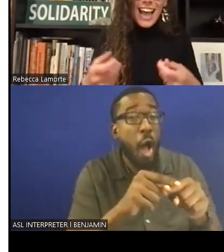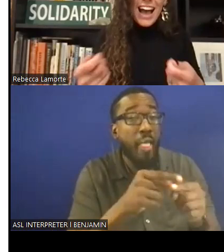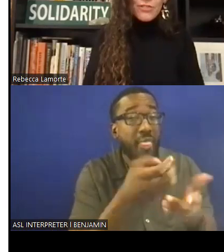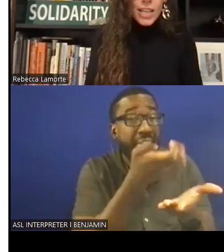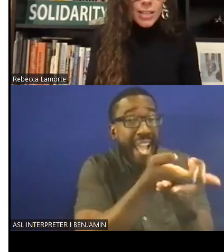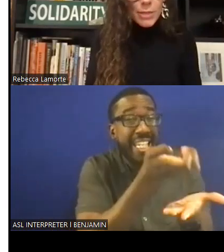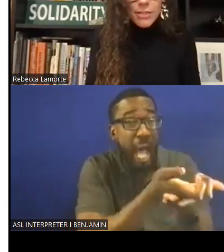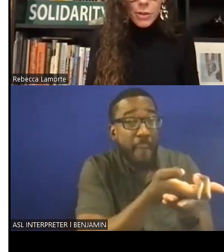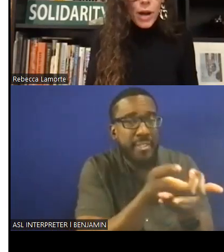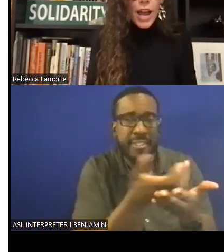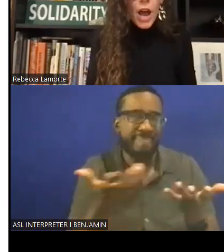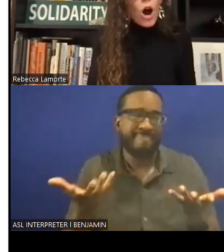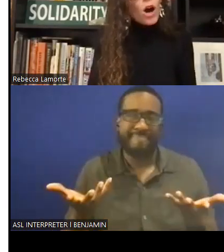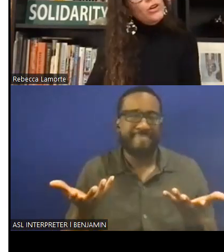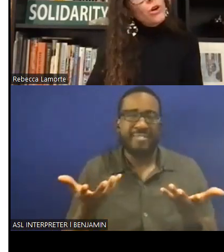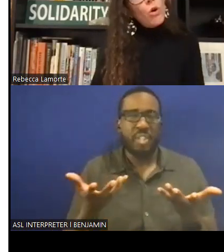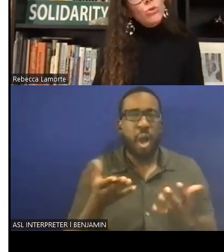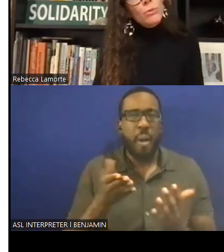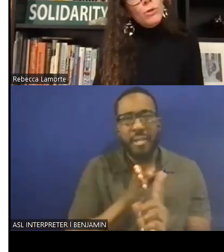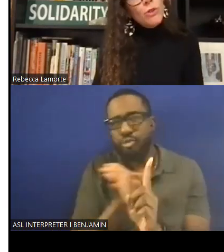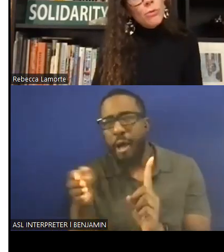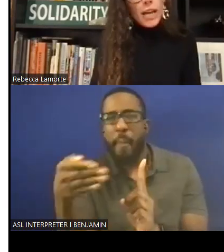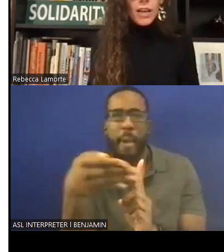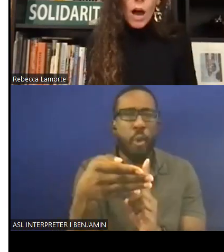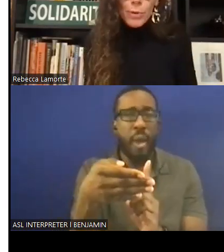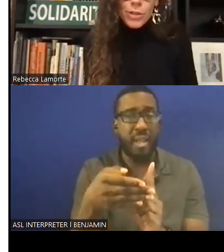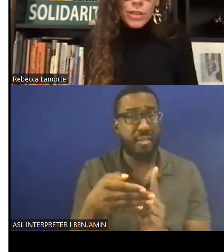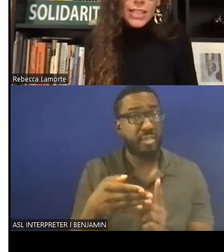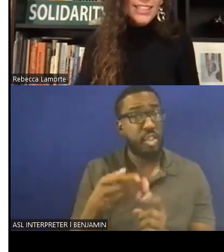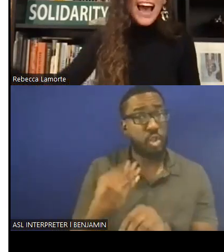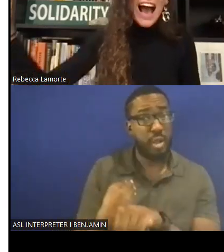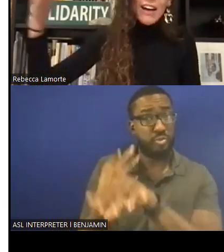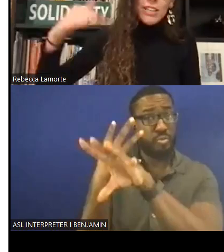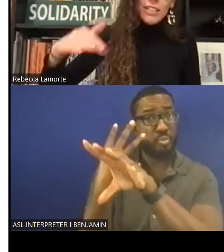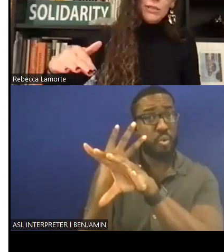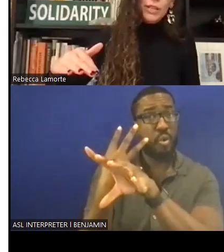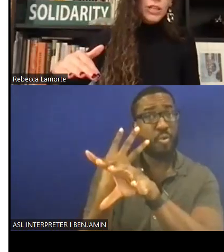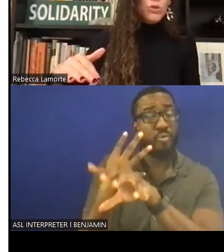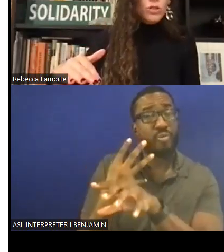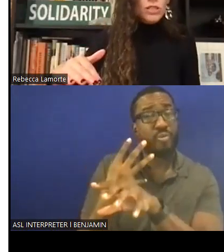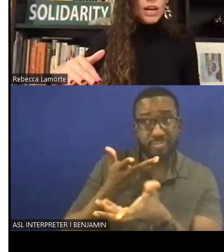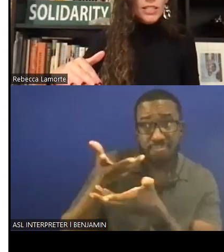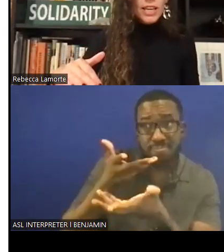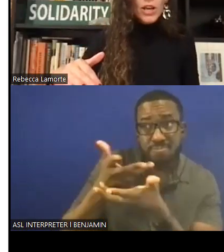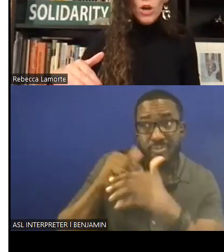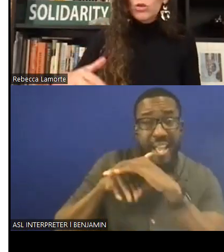and you have to get to them a different way. Are you gonna hold remote phone banking opportunities that have accessibility tools tucked in?